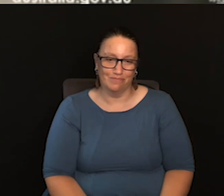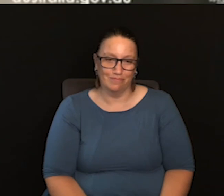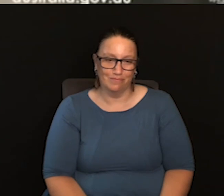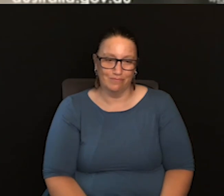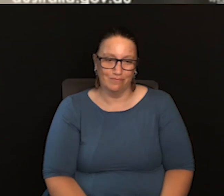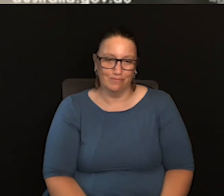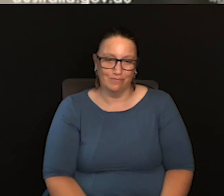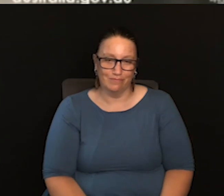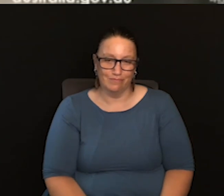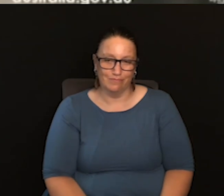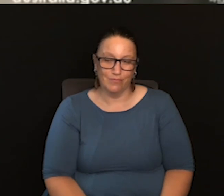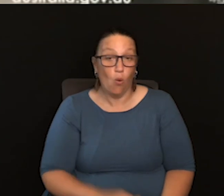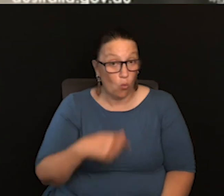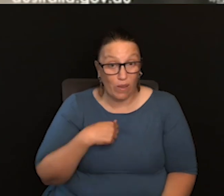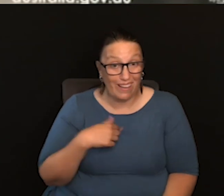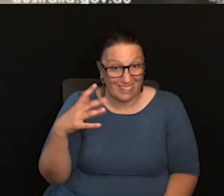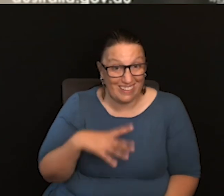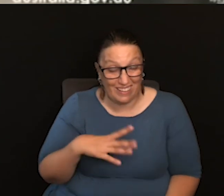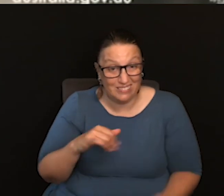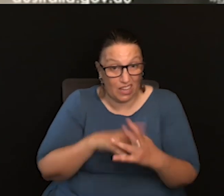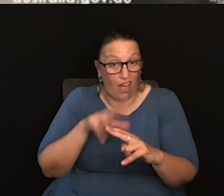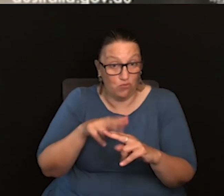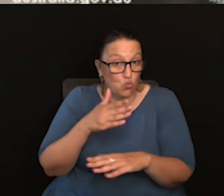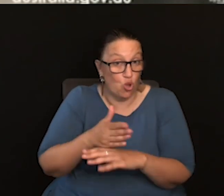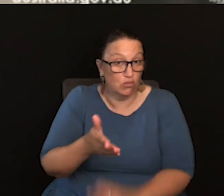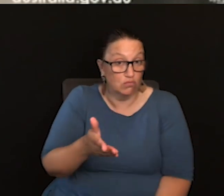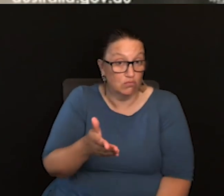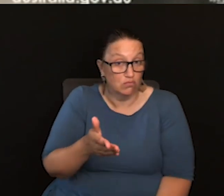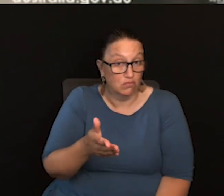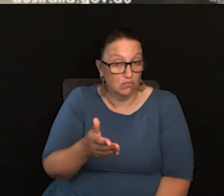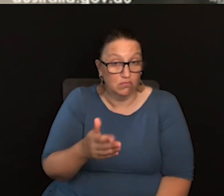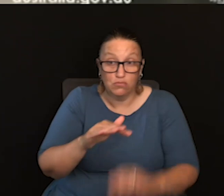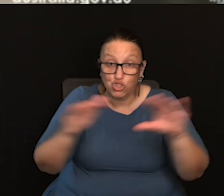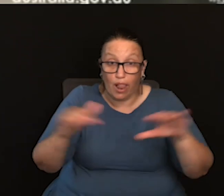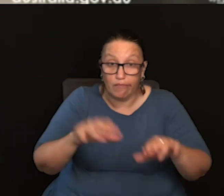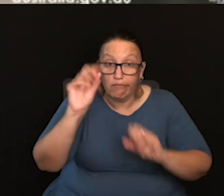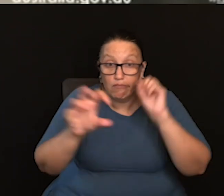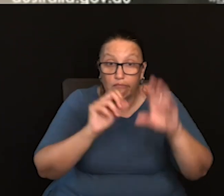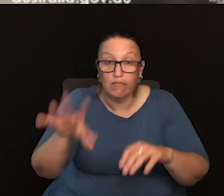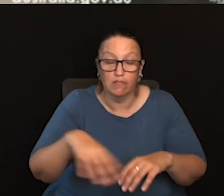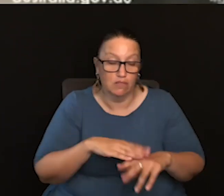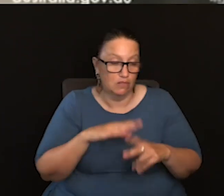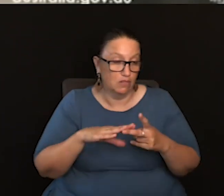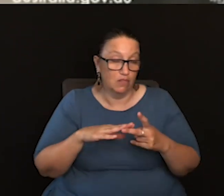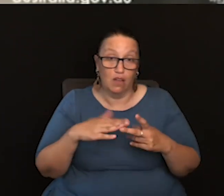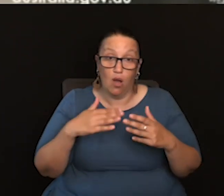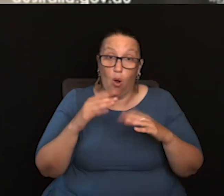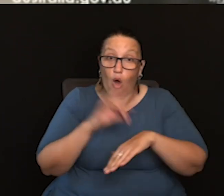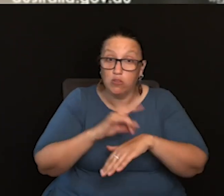distribution, food and other critical sectors. So under continuous review but they have looked very, very closely